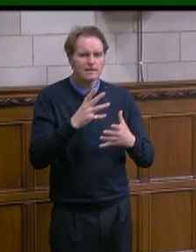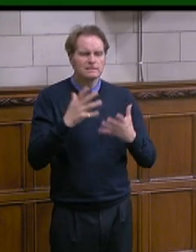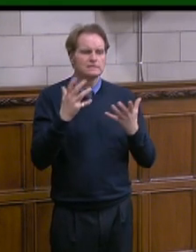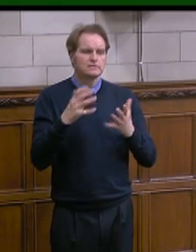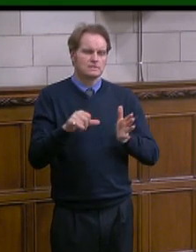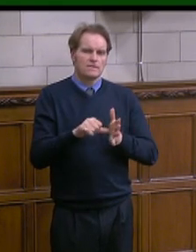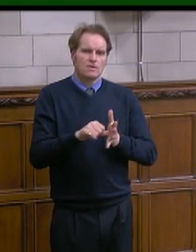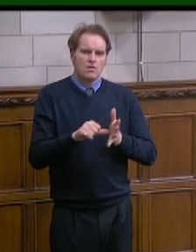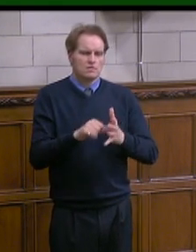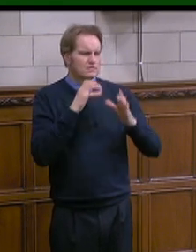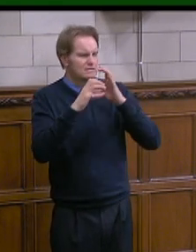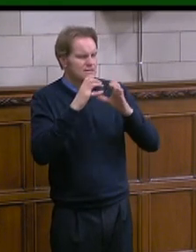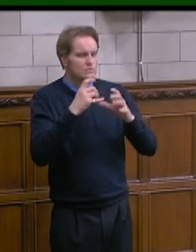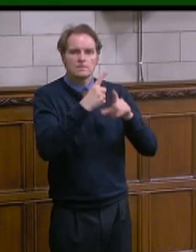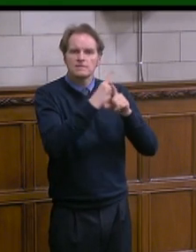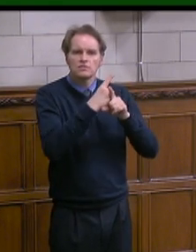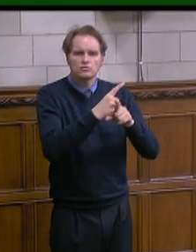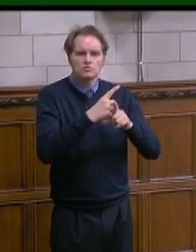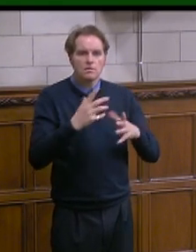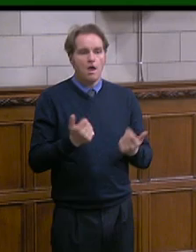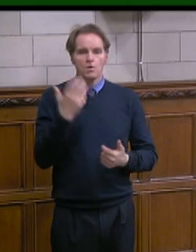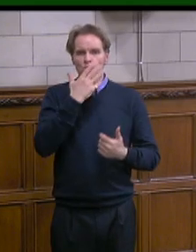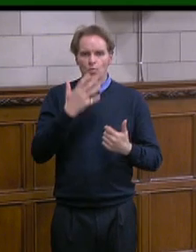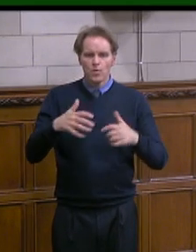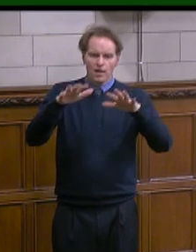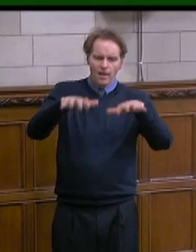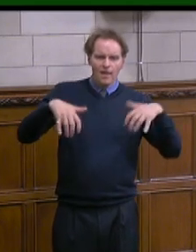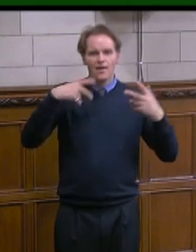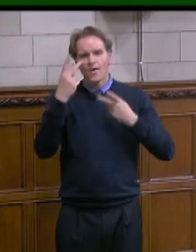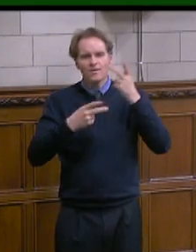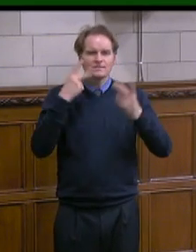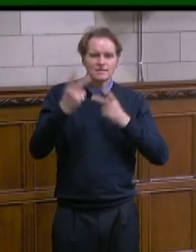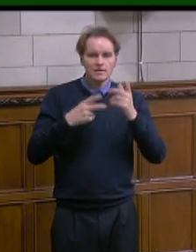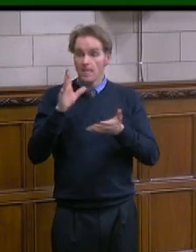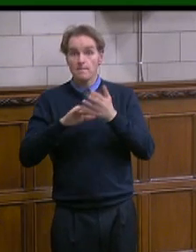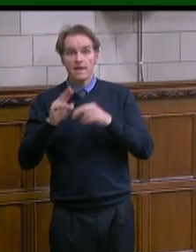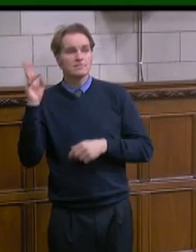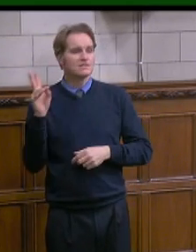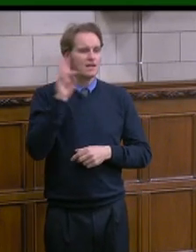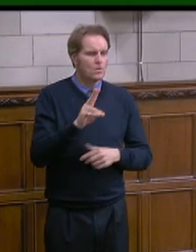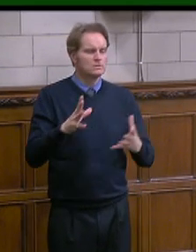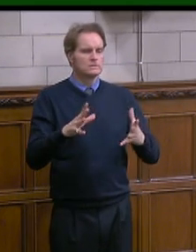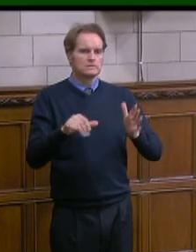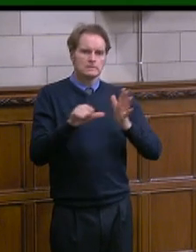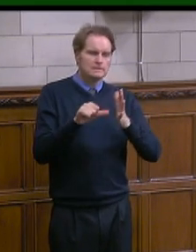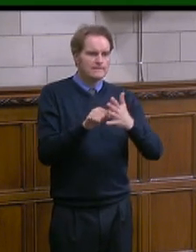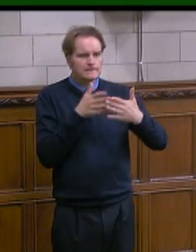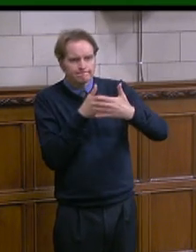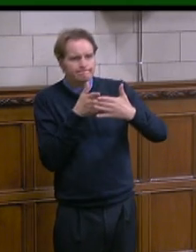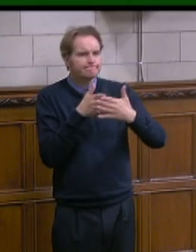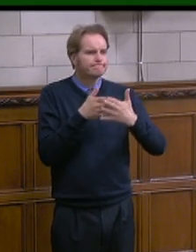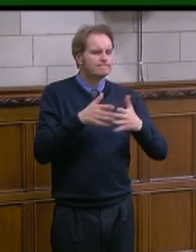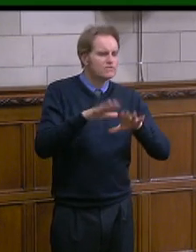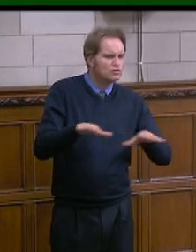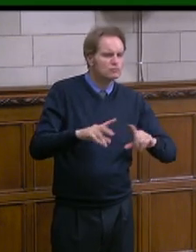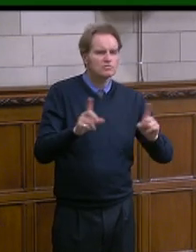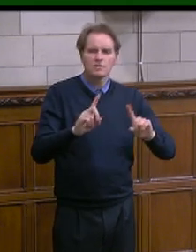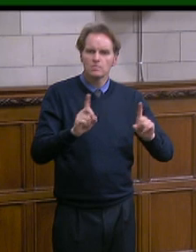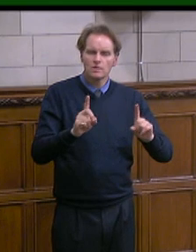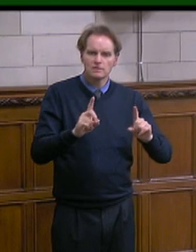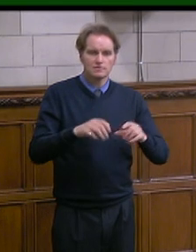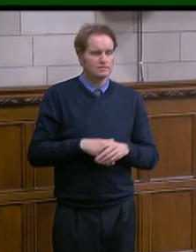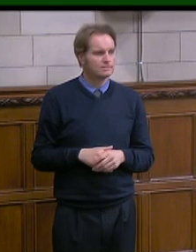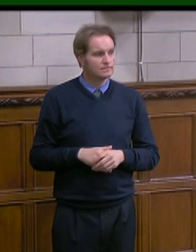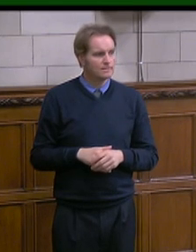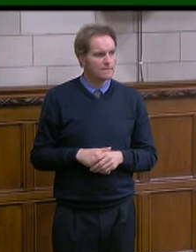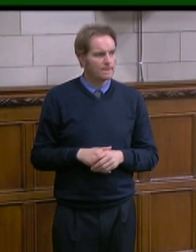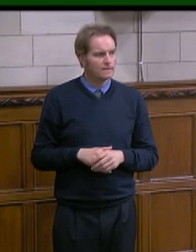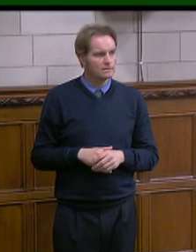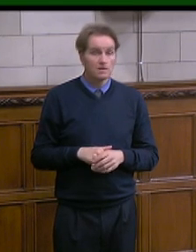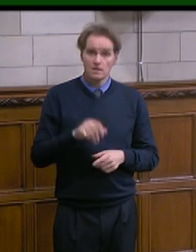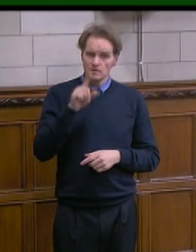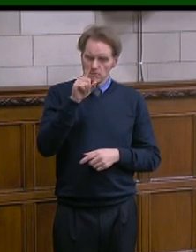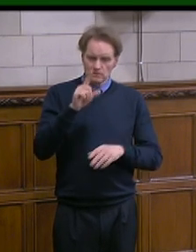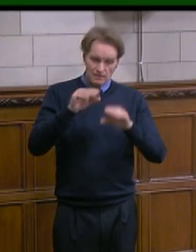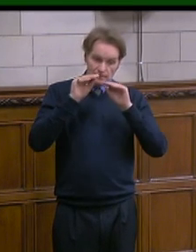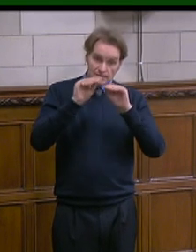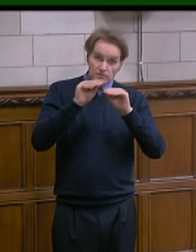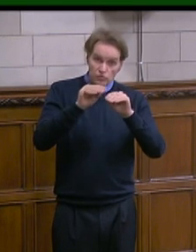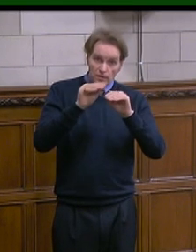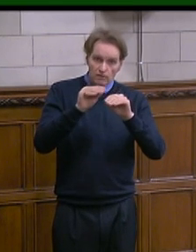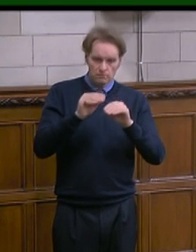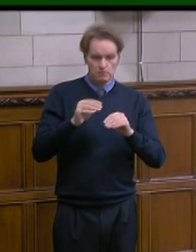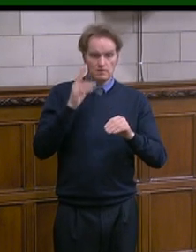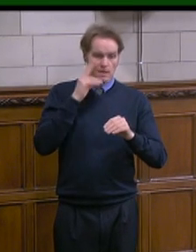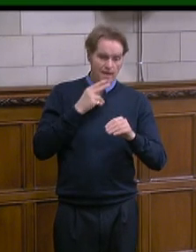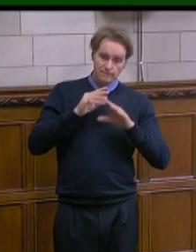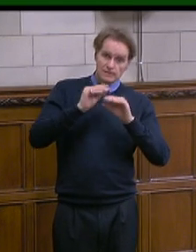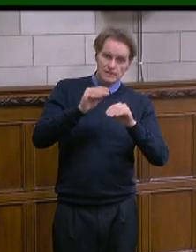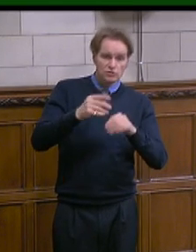Progress is also asked for on expanding the teaching of BSL to hearing pupils in schools,